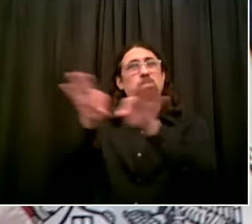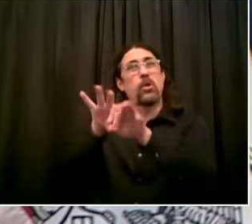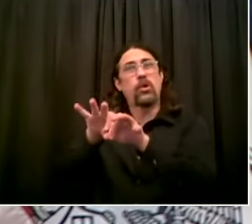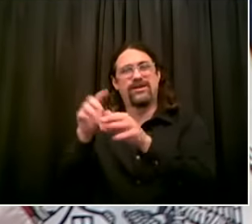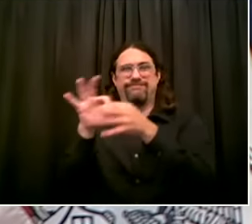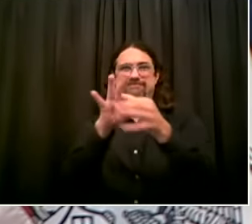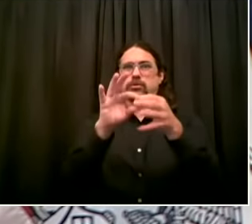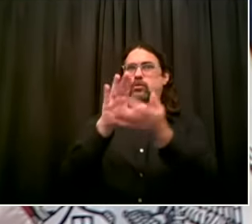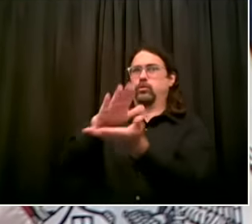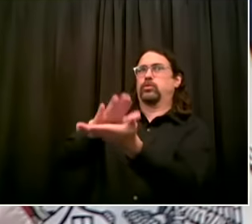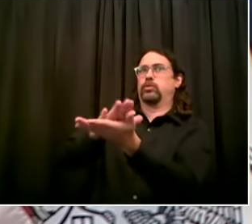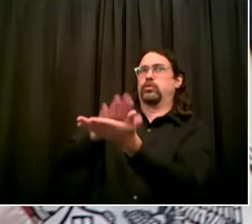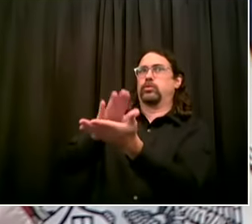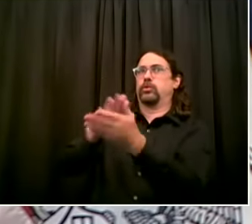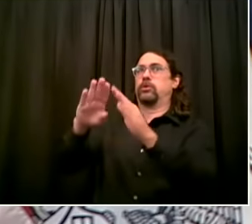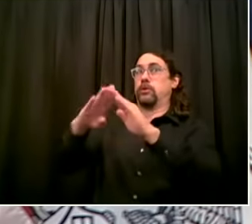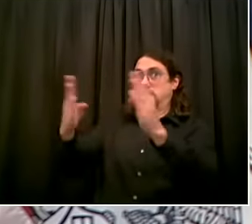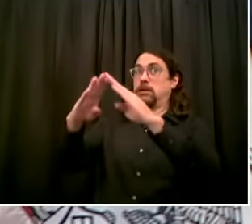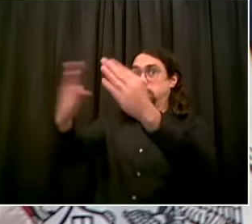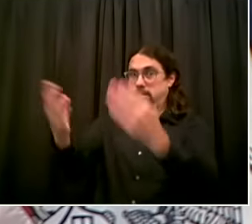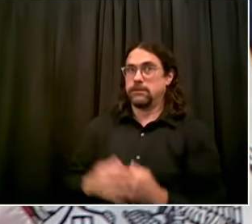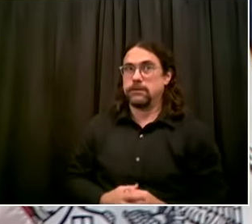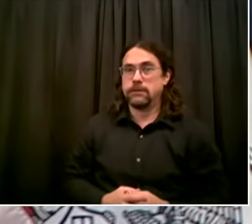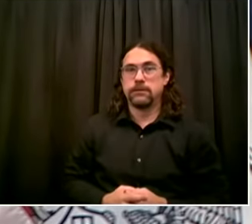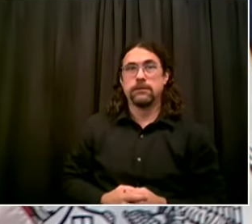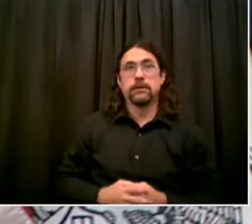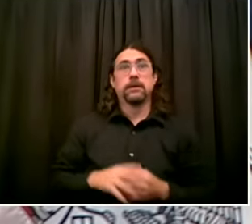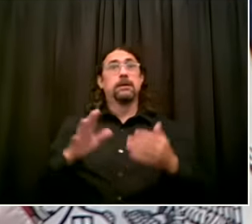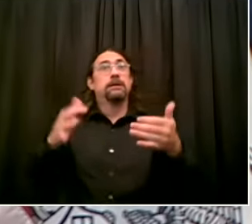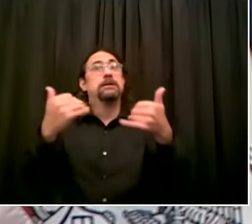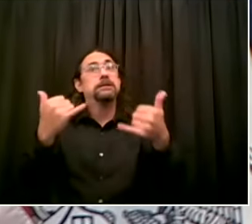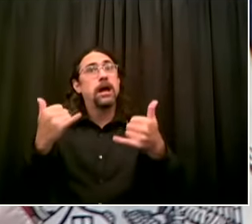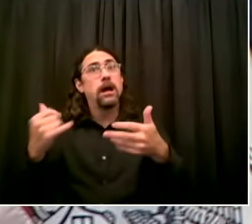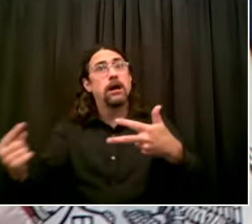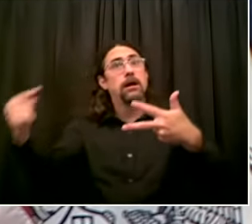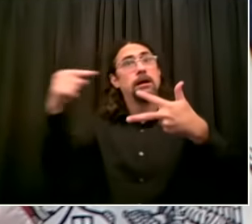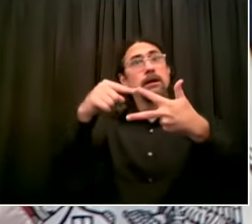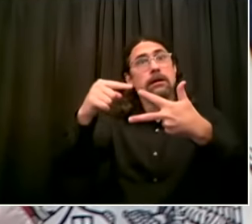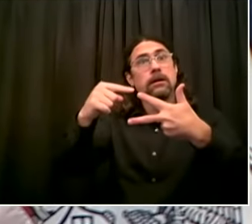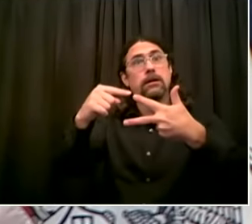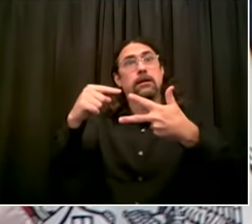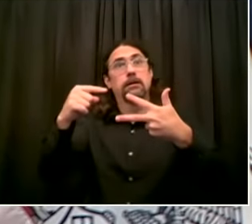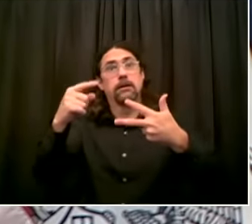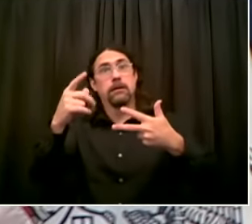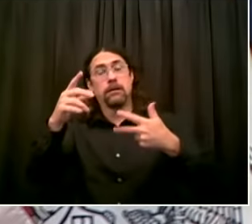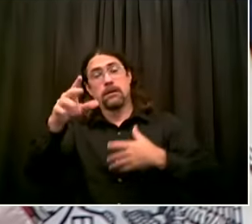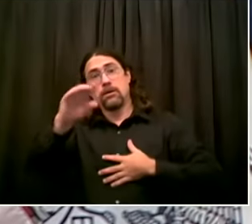ESOMTNHIG DIFFERENT TODAY AND TALK ABOUT OUR DAILY INDICATORS FUPRT.ON WE ARE ALSO